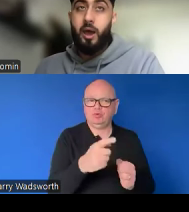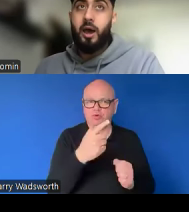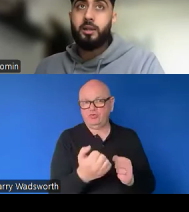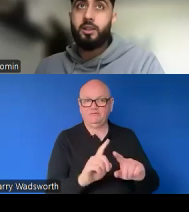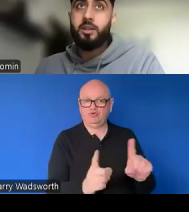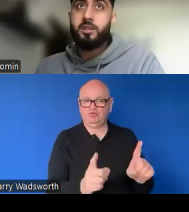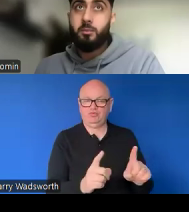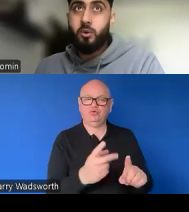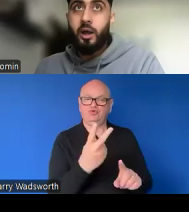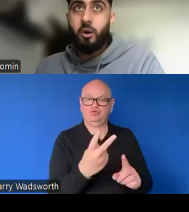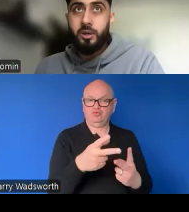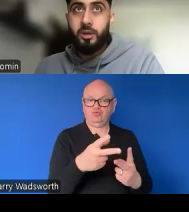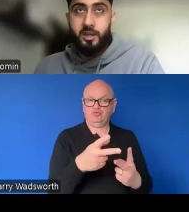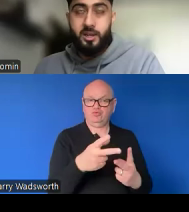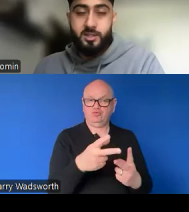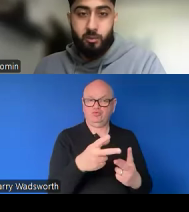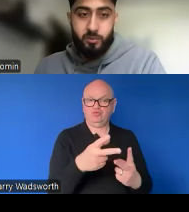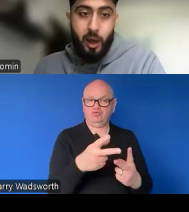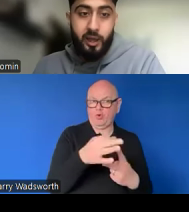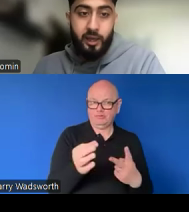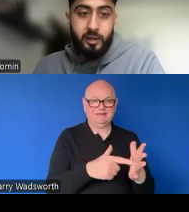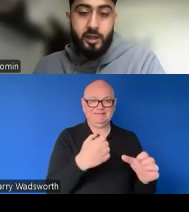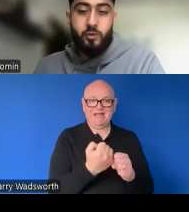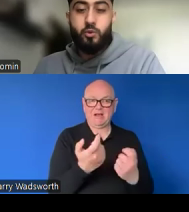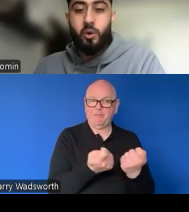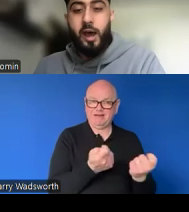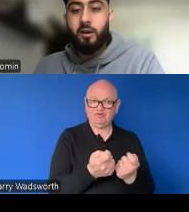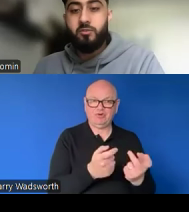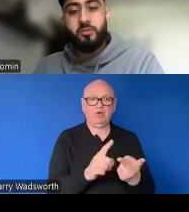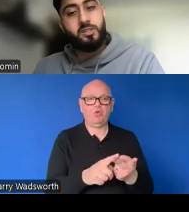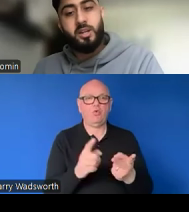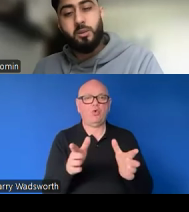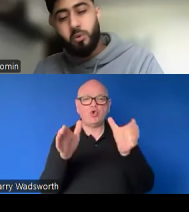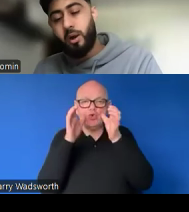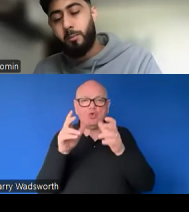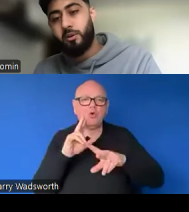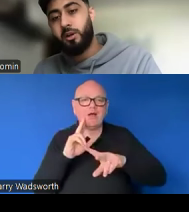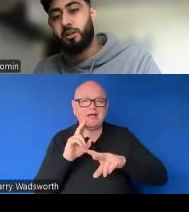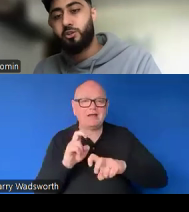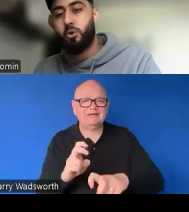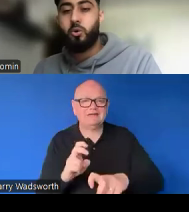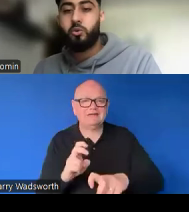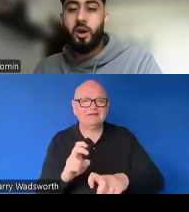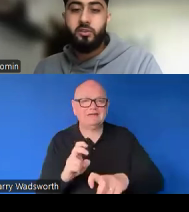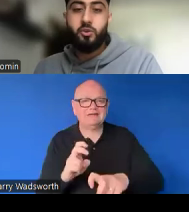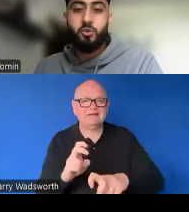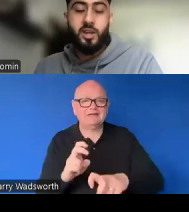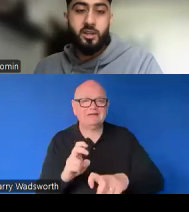and these can be quite complicated to set up in the backend if you don't have any programming knowledge or you haven't used any